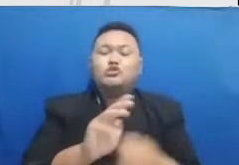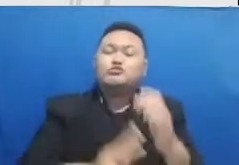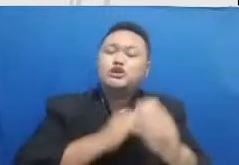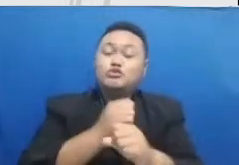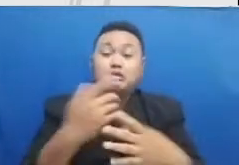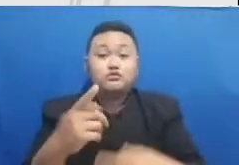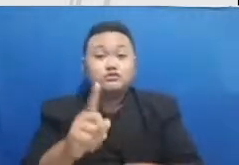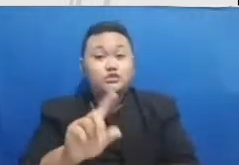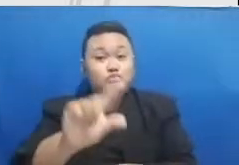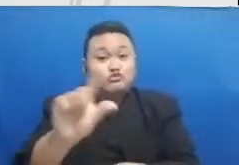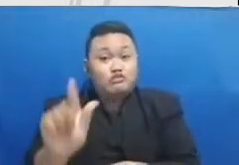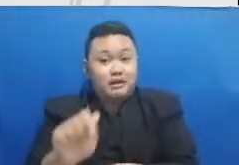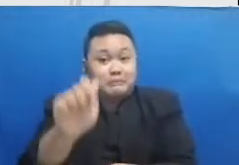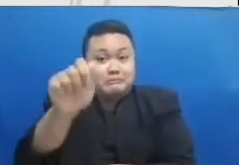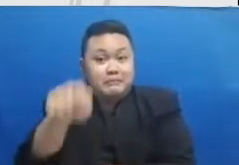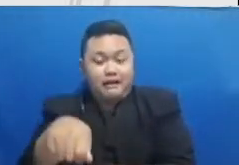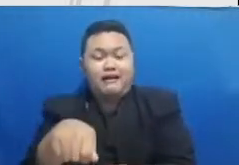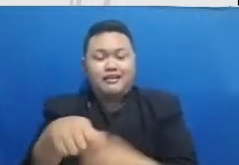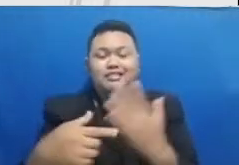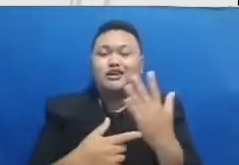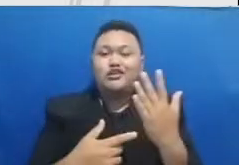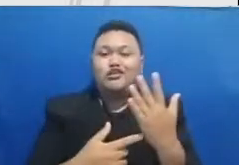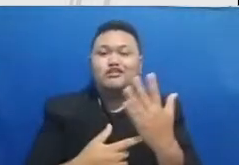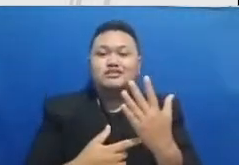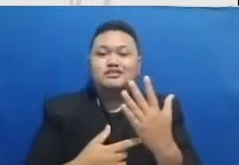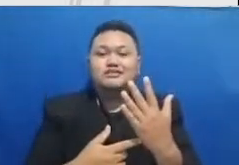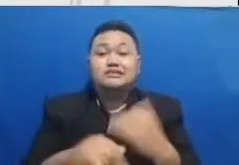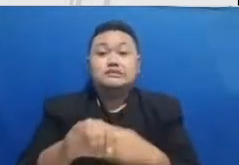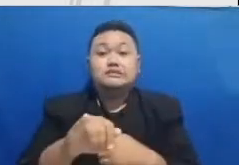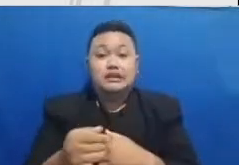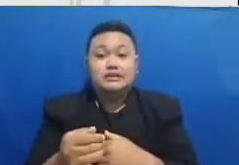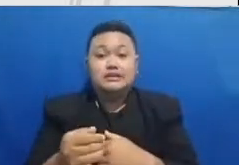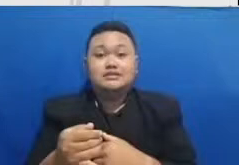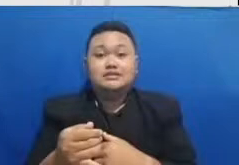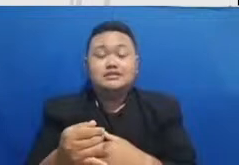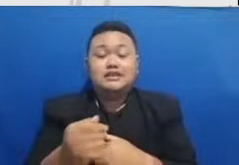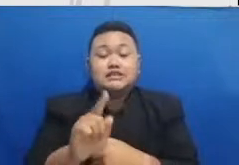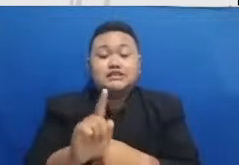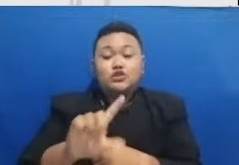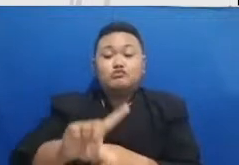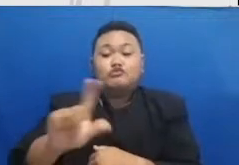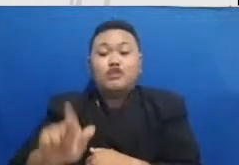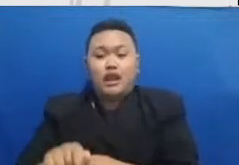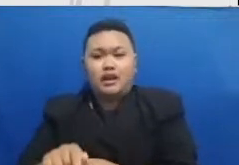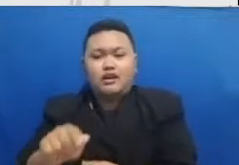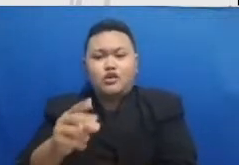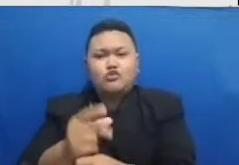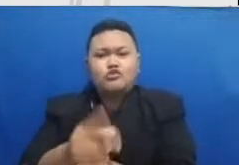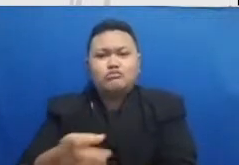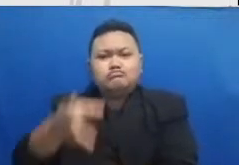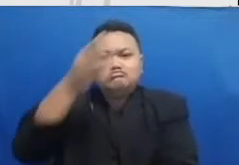when for a month he has started Middle with the features -the features in the application,